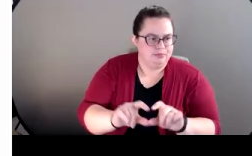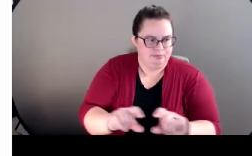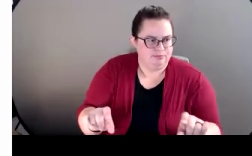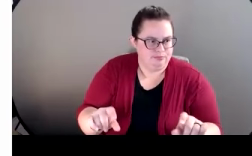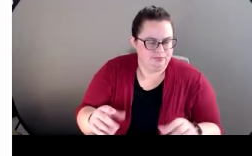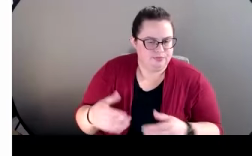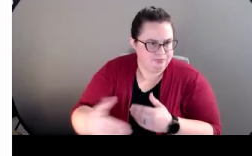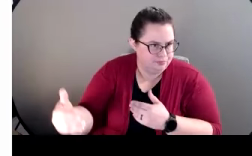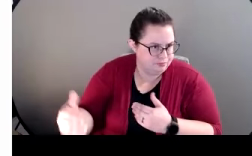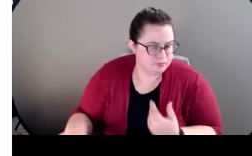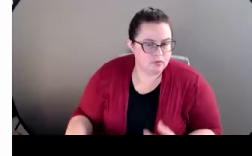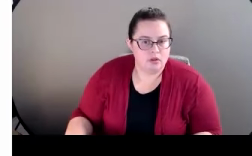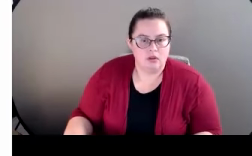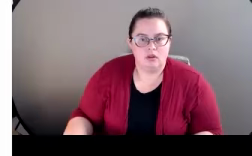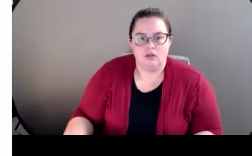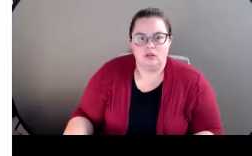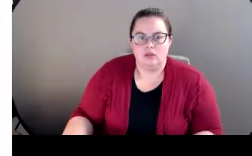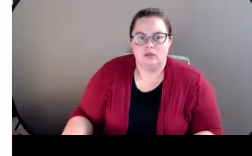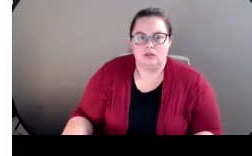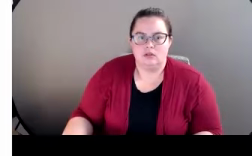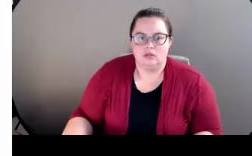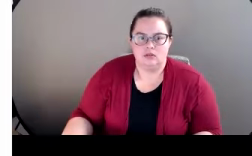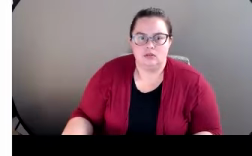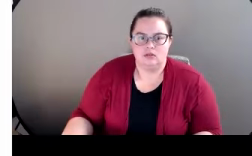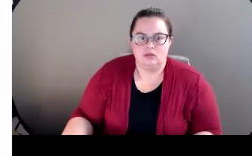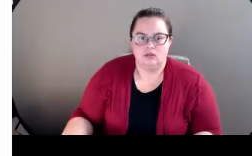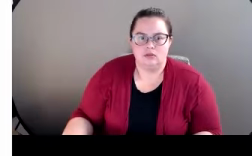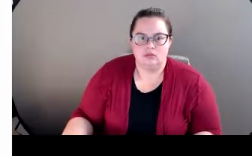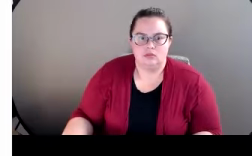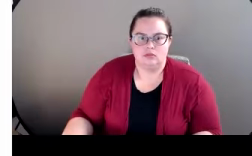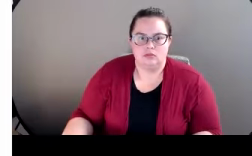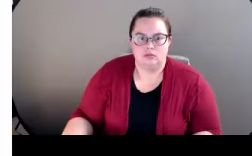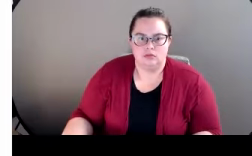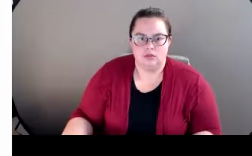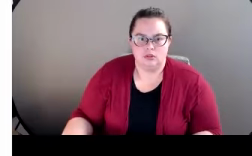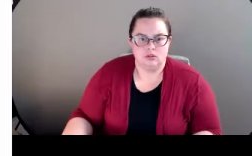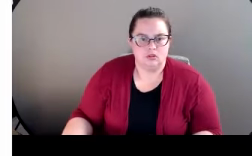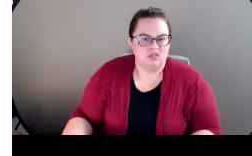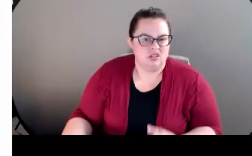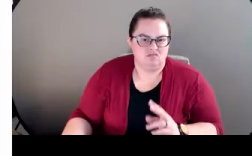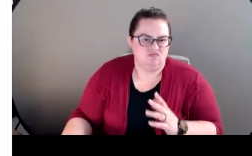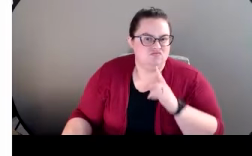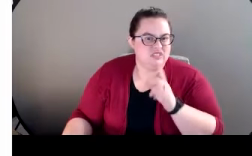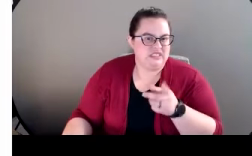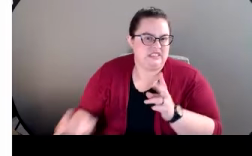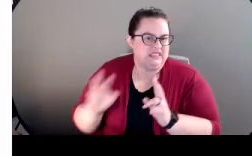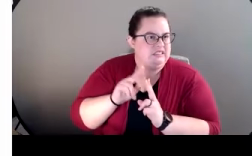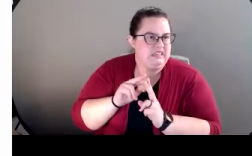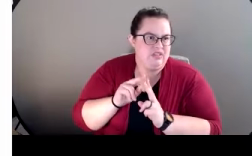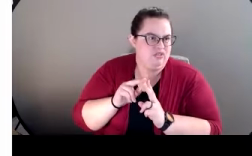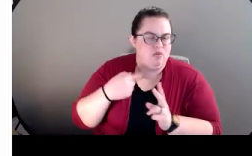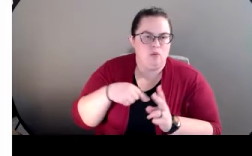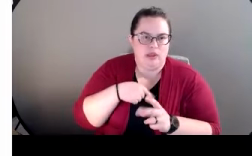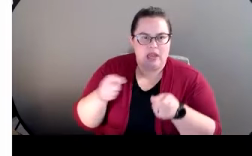But either one we could probably manage, the chat with this many people.